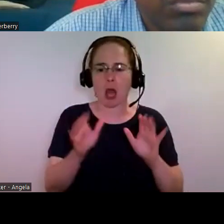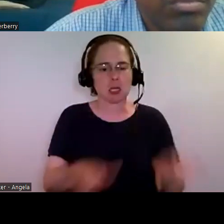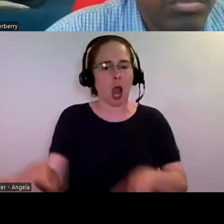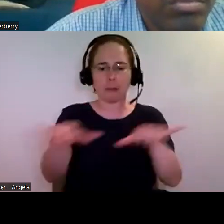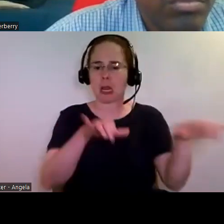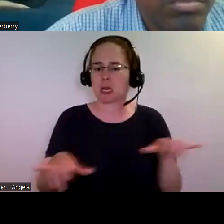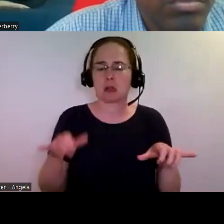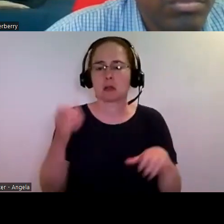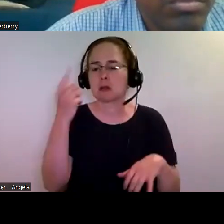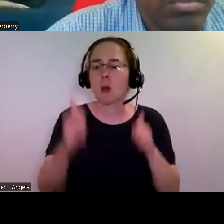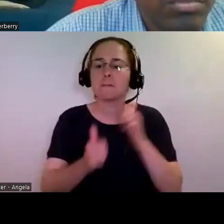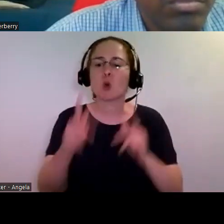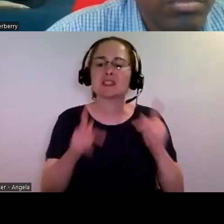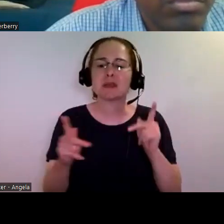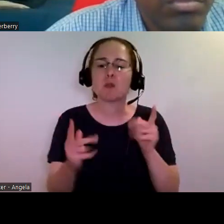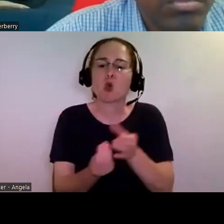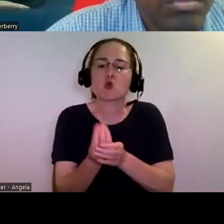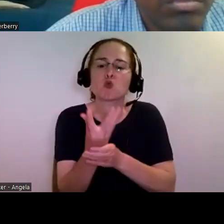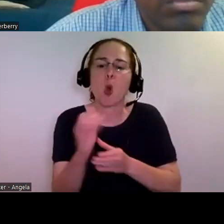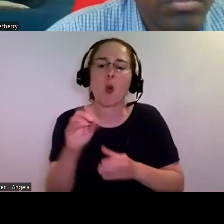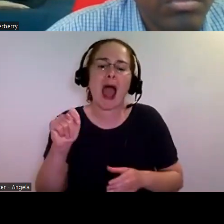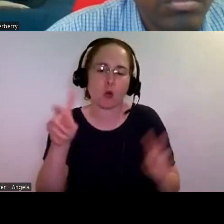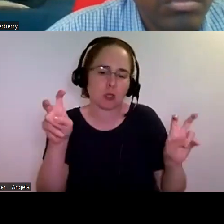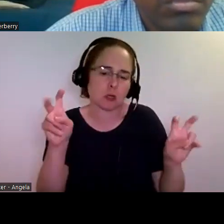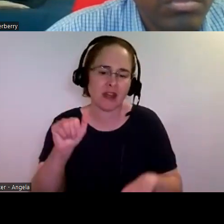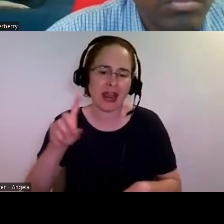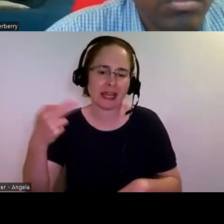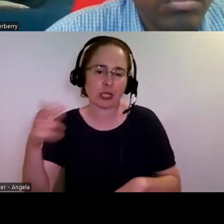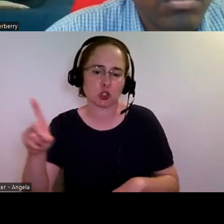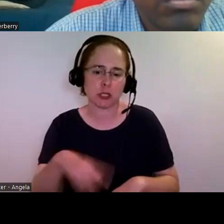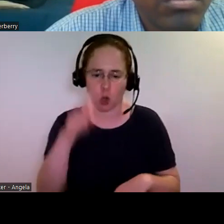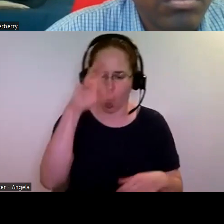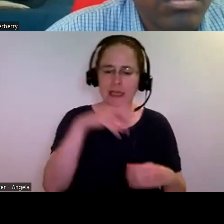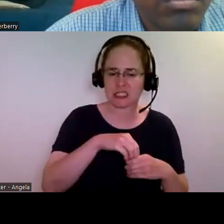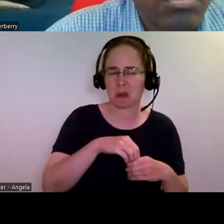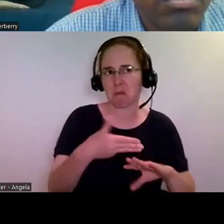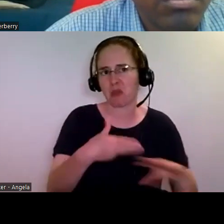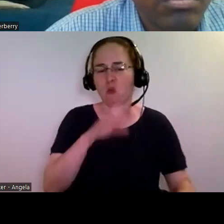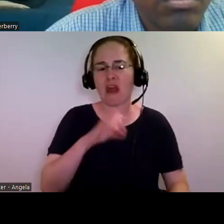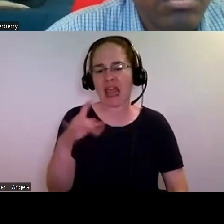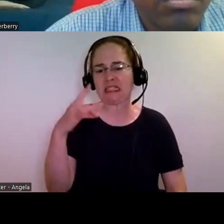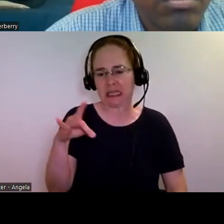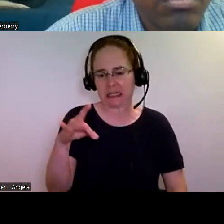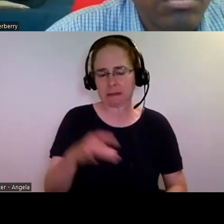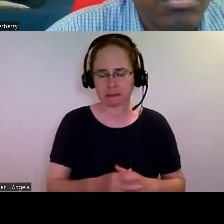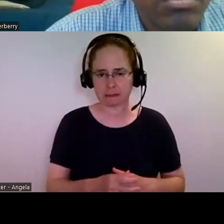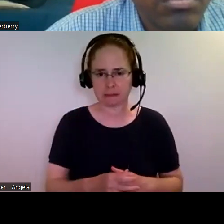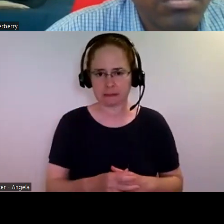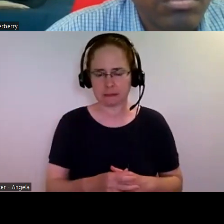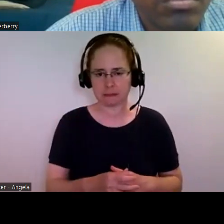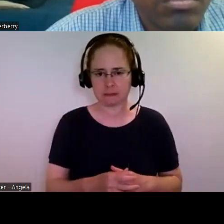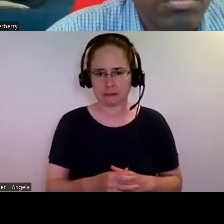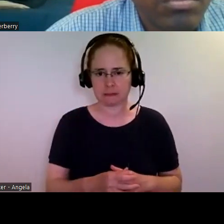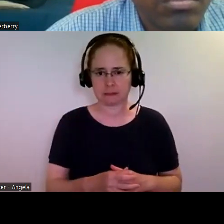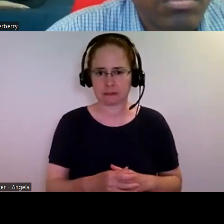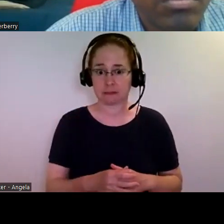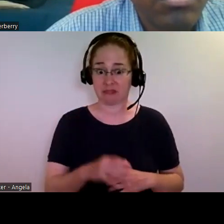most people grow out of their ADHD or autism by the time, they turn 18. And that in and of itself,